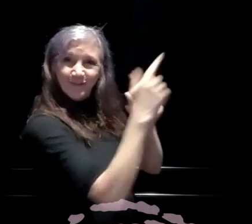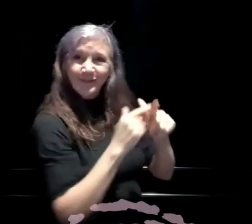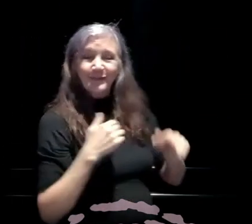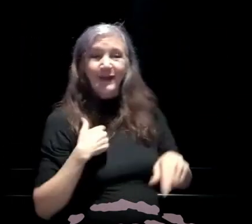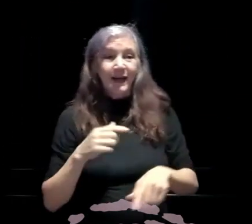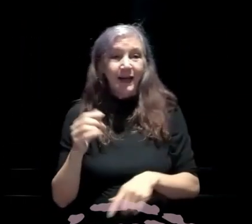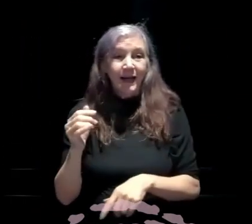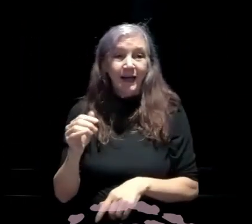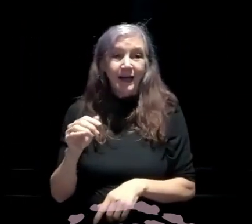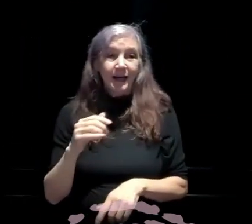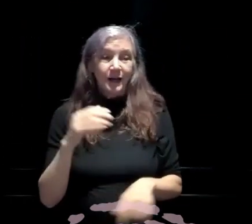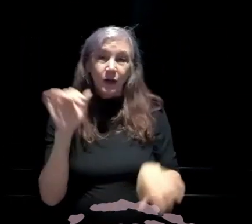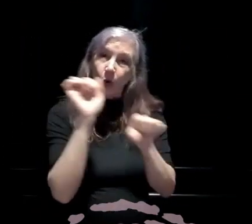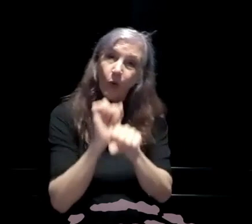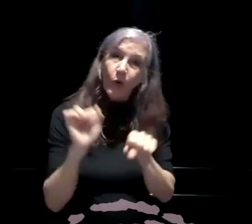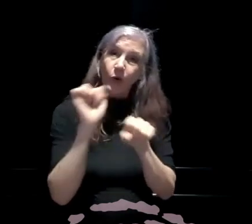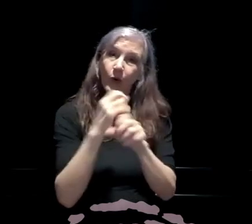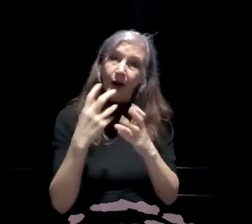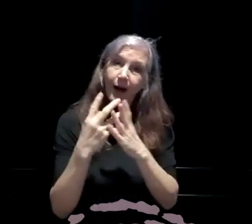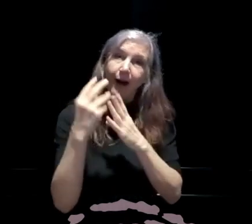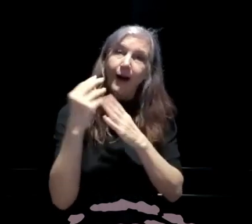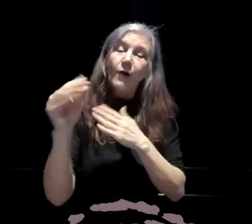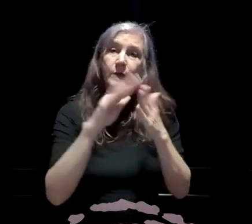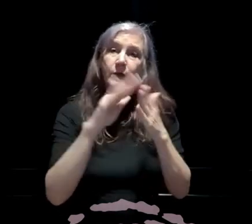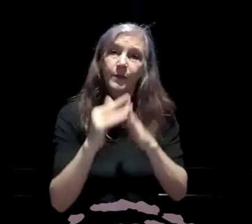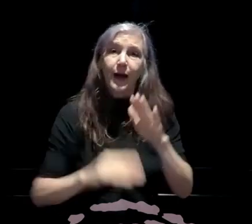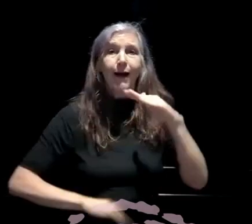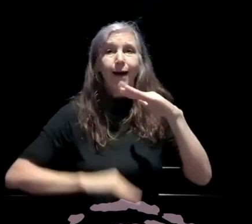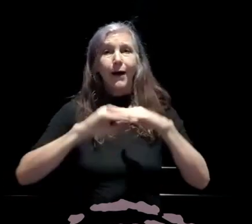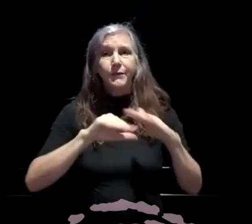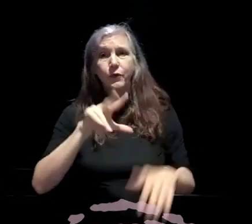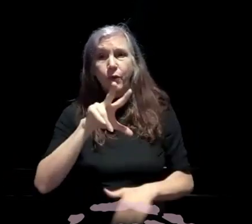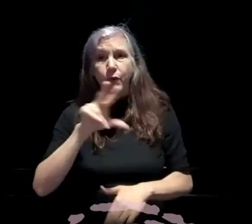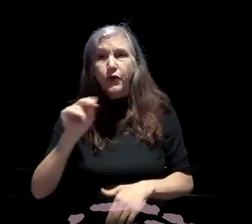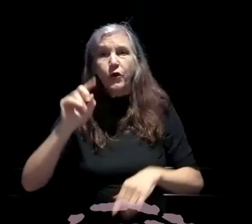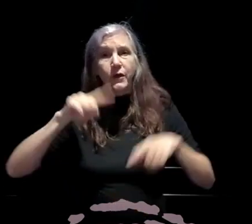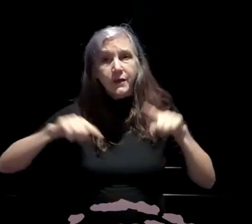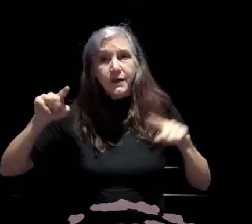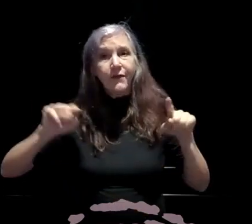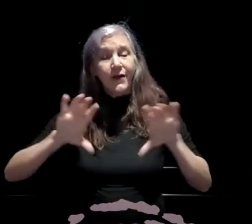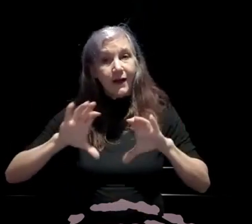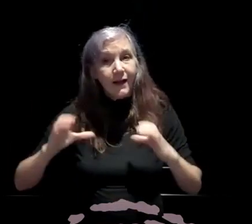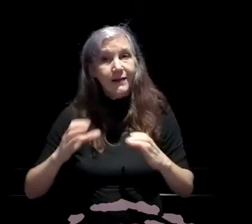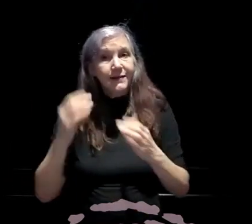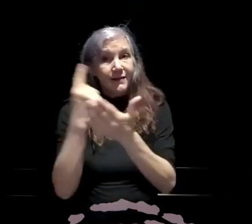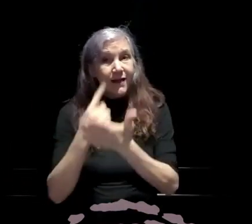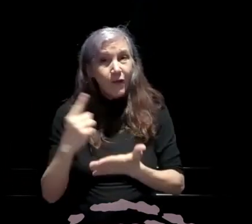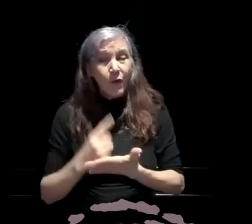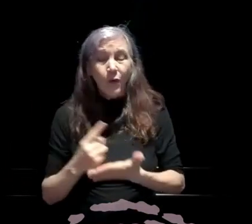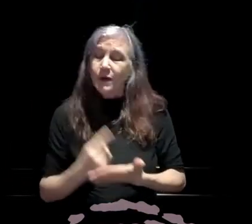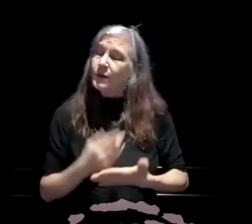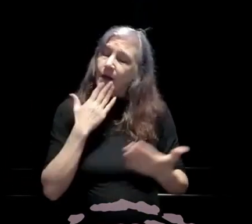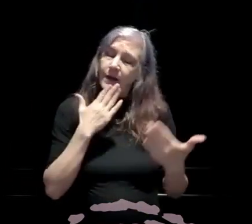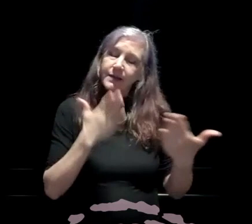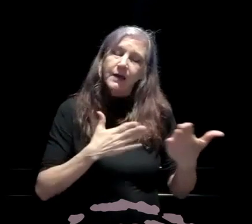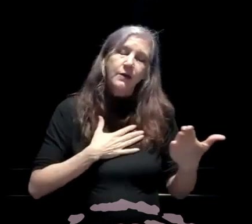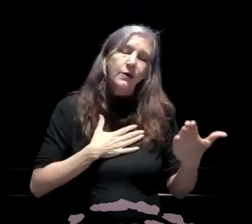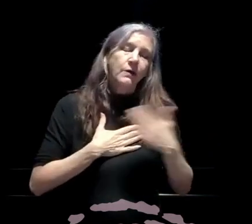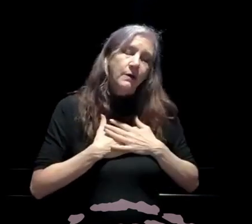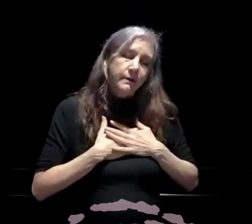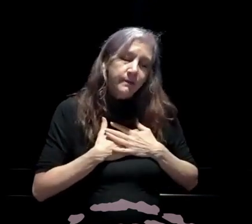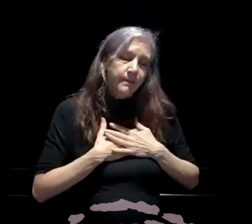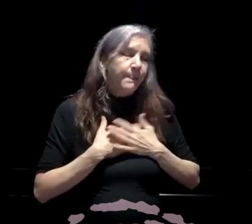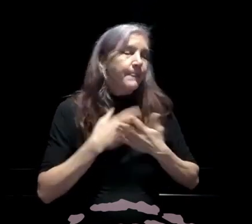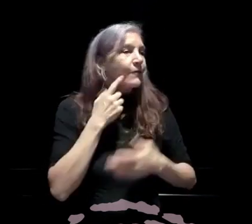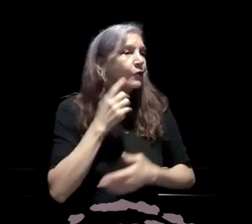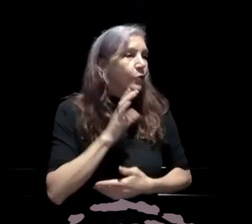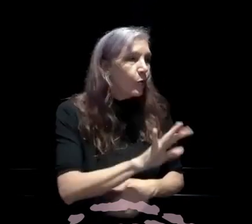Every single day they work tirelessly out in the community up to 30 different classes on a weekly basis and we thank you from the bottom of our hearts for the work that you do.